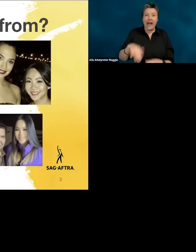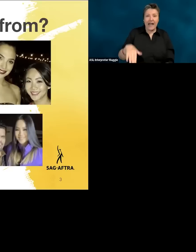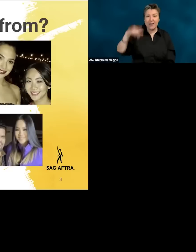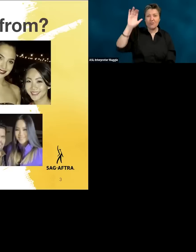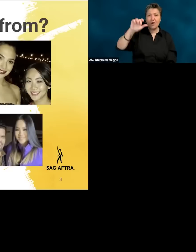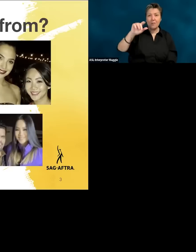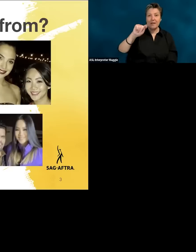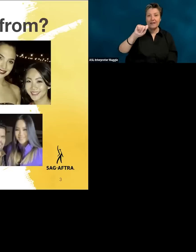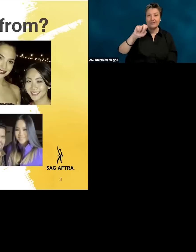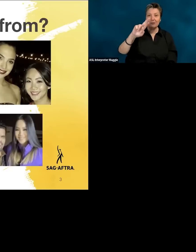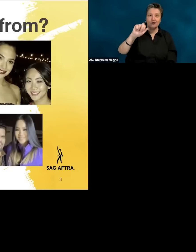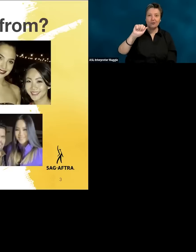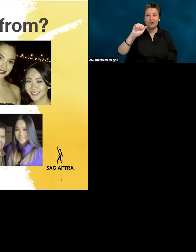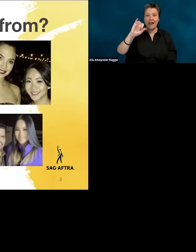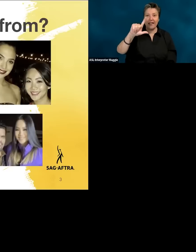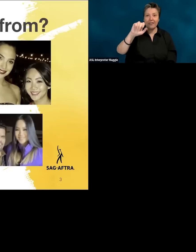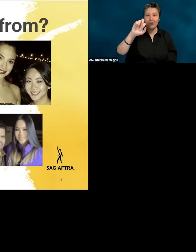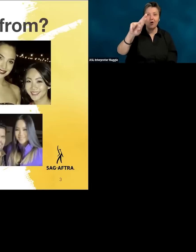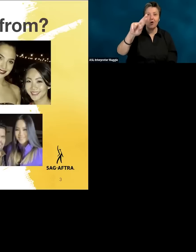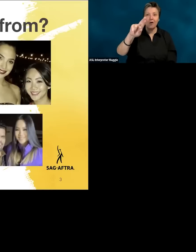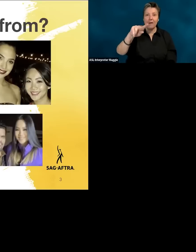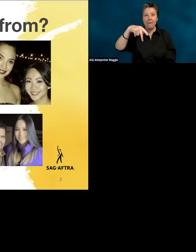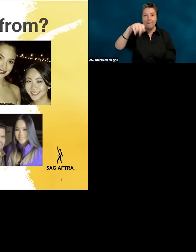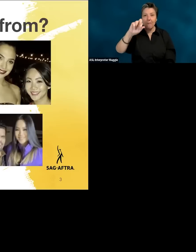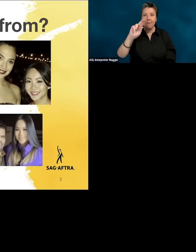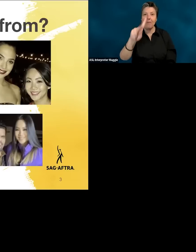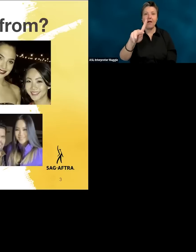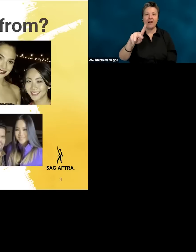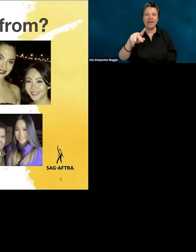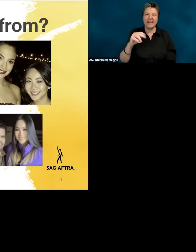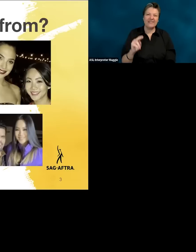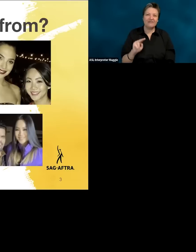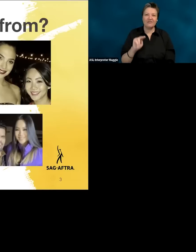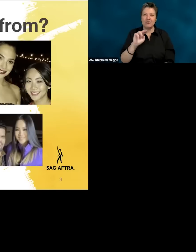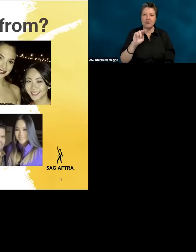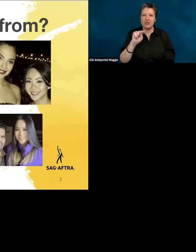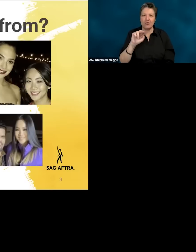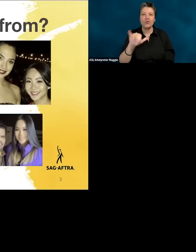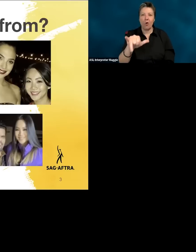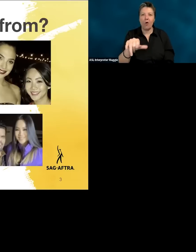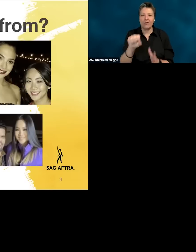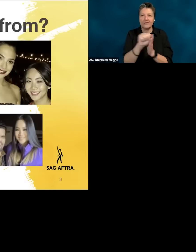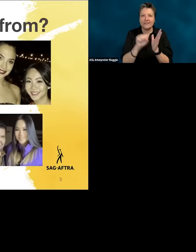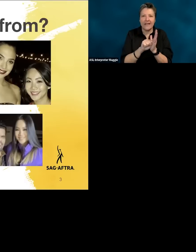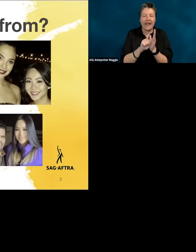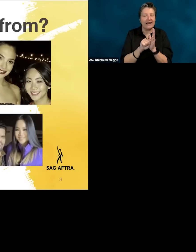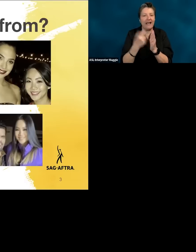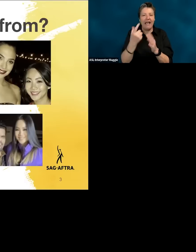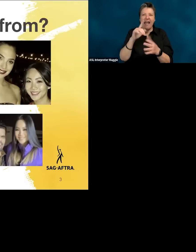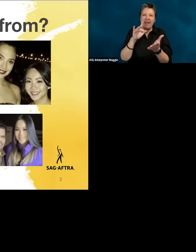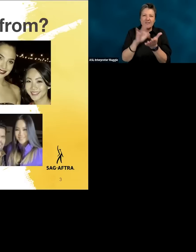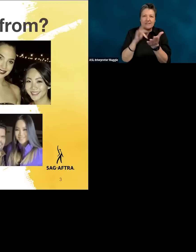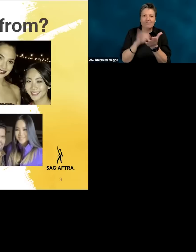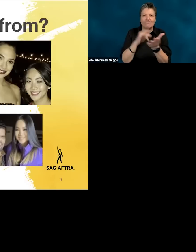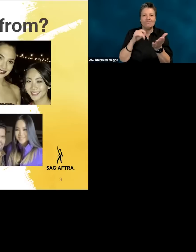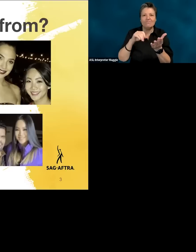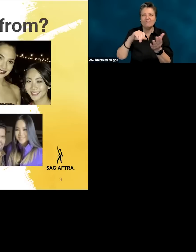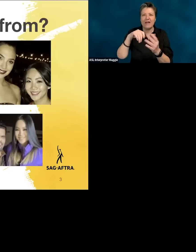in upstate New York, getting scammed by an agency and I've been able to be a working actor in TV, film,